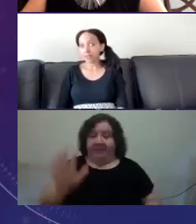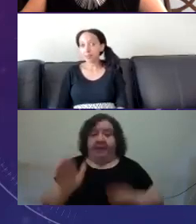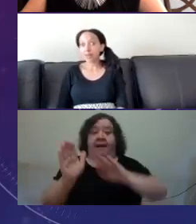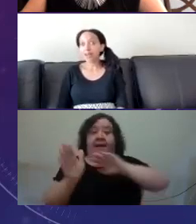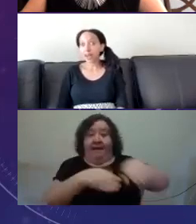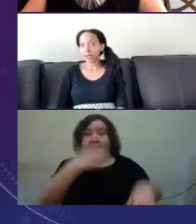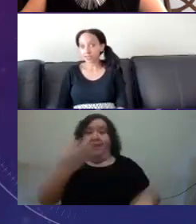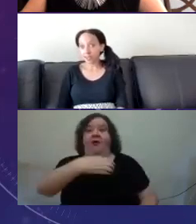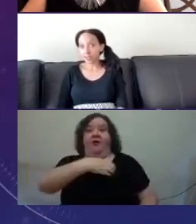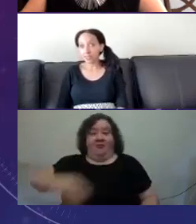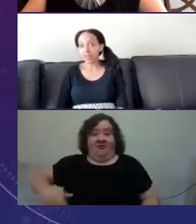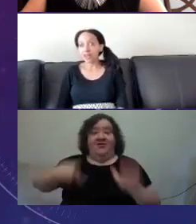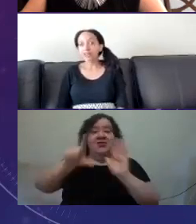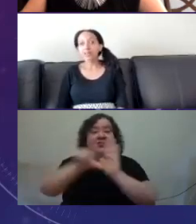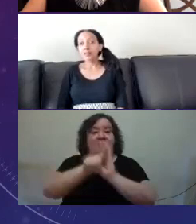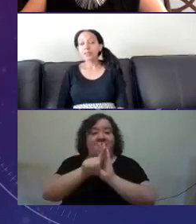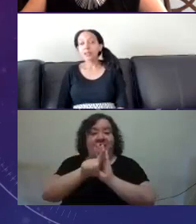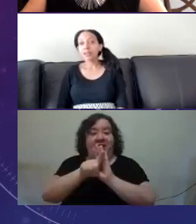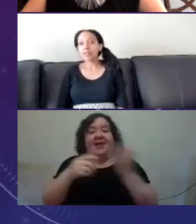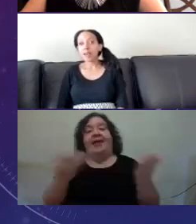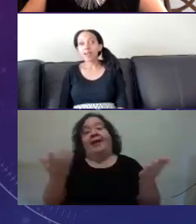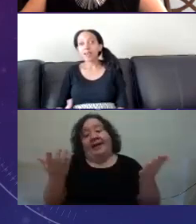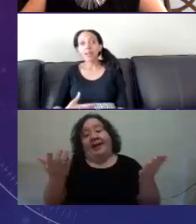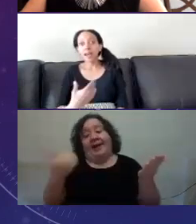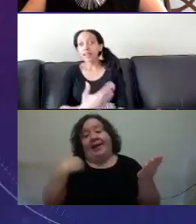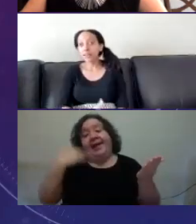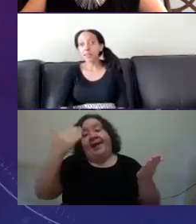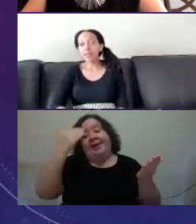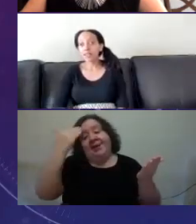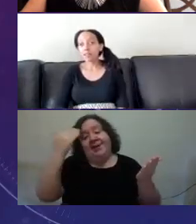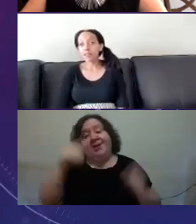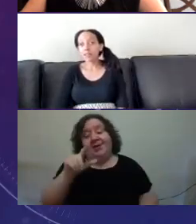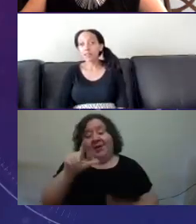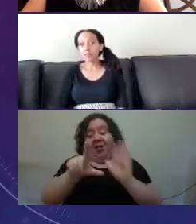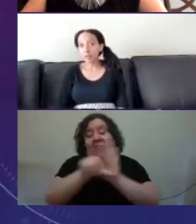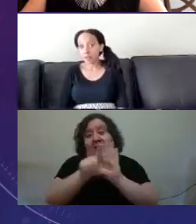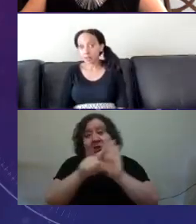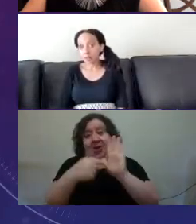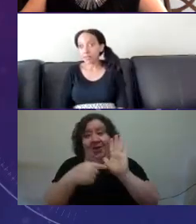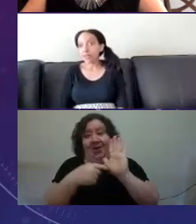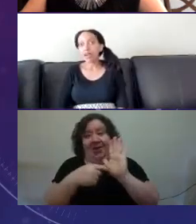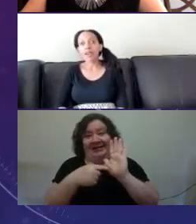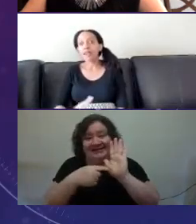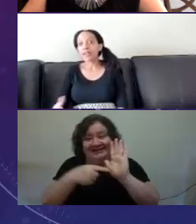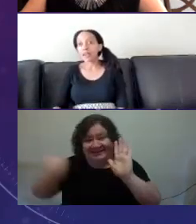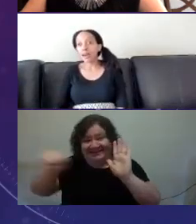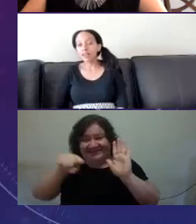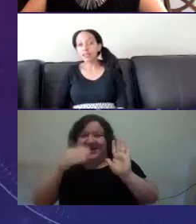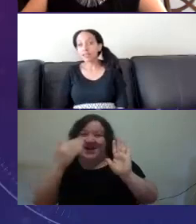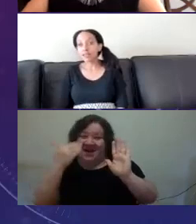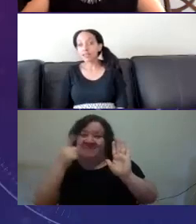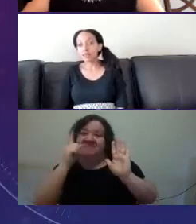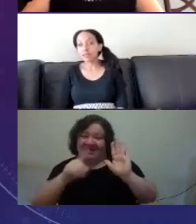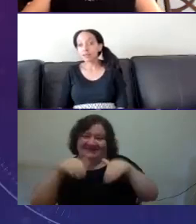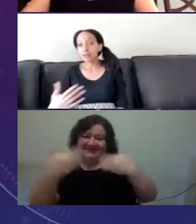provide access so when I said I need my textbooks in Braille I need access to